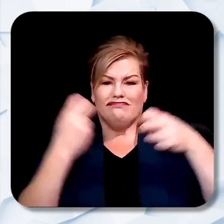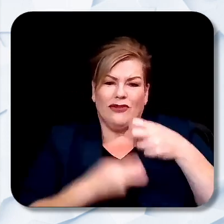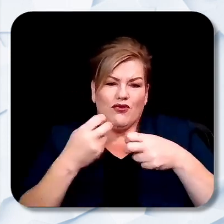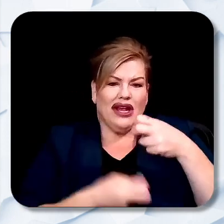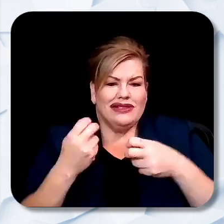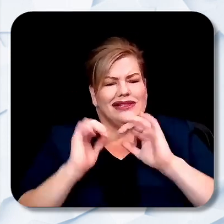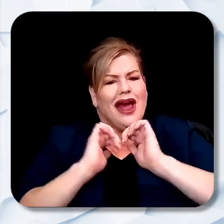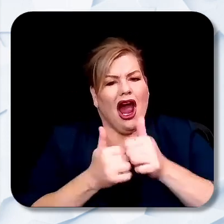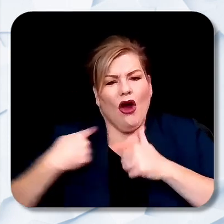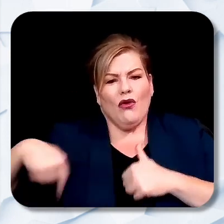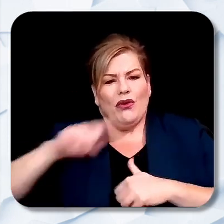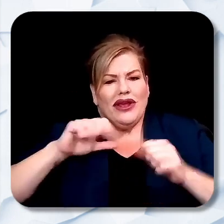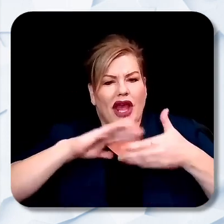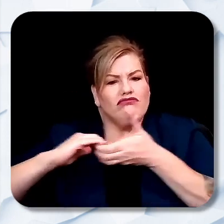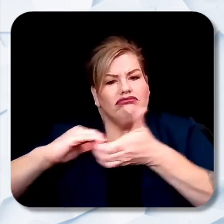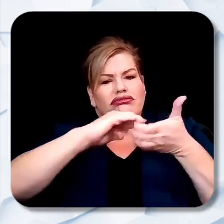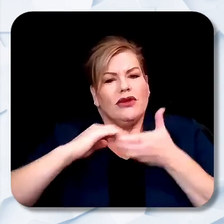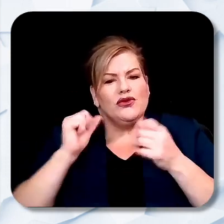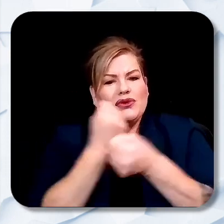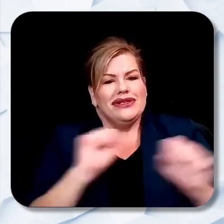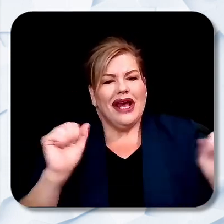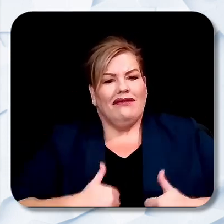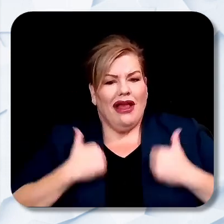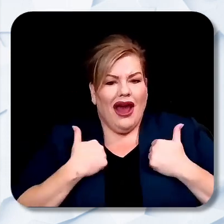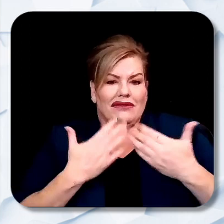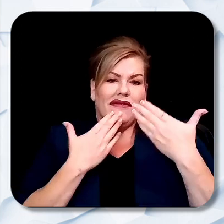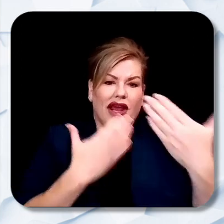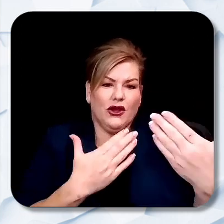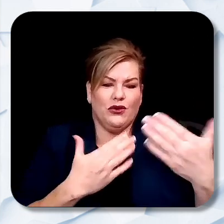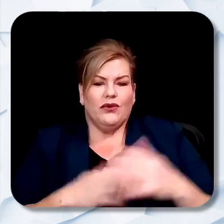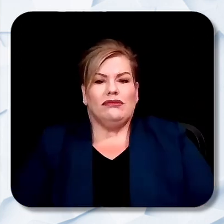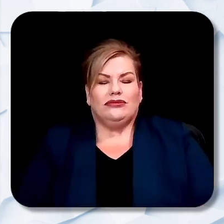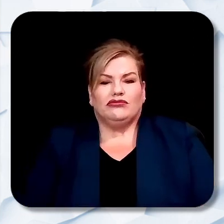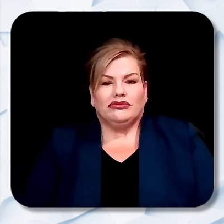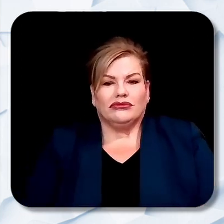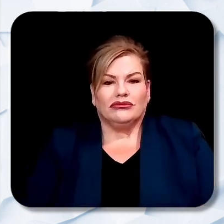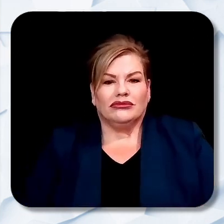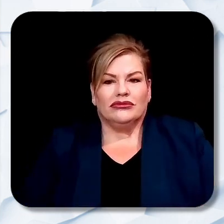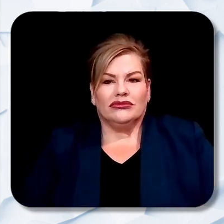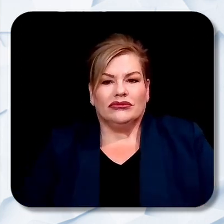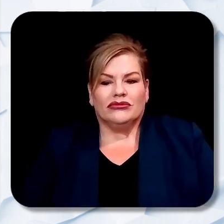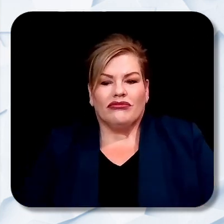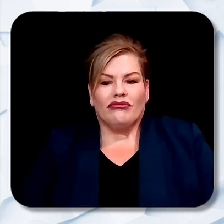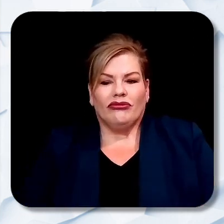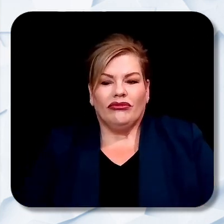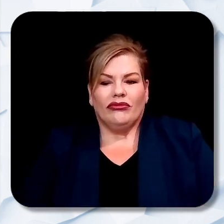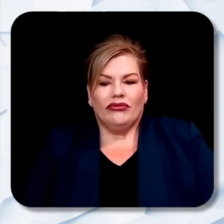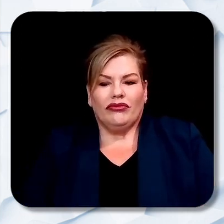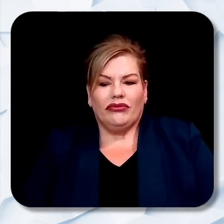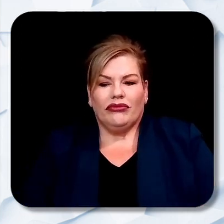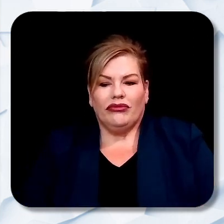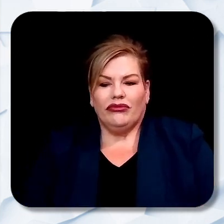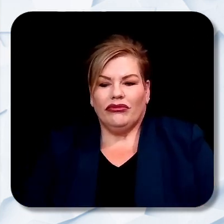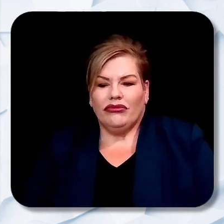work together to save lives. Thank you. Laura Didier-Parent: I sure appreciate